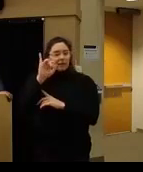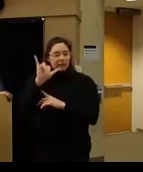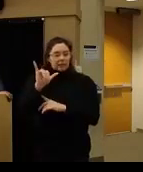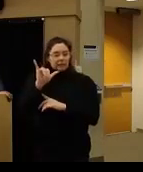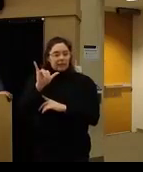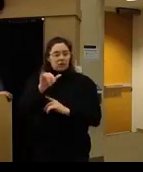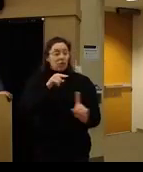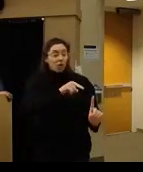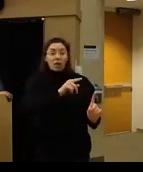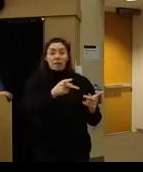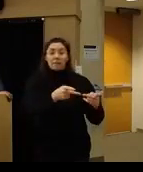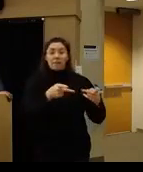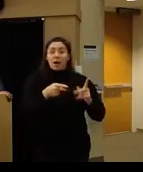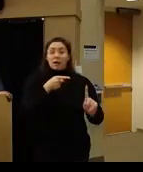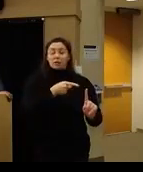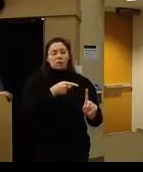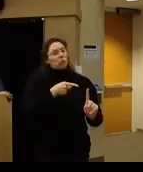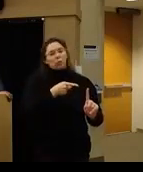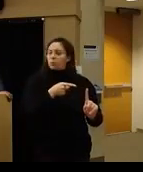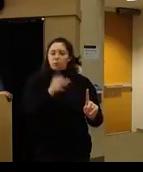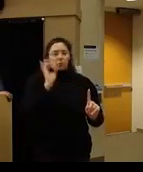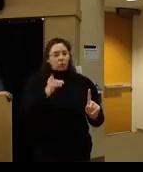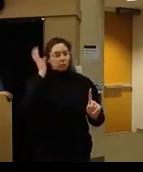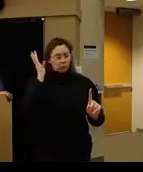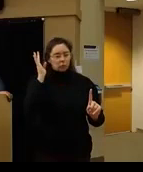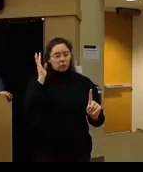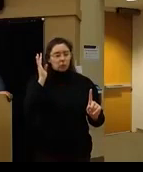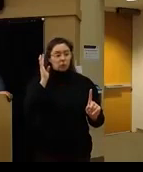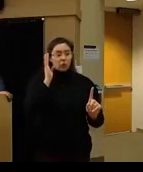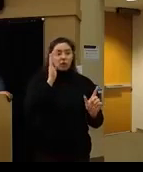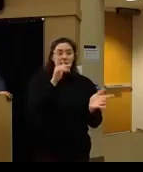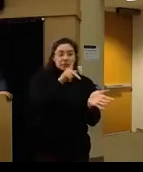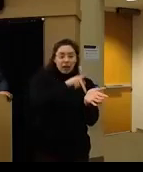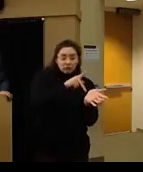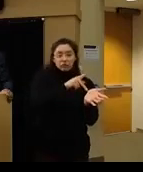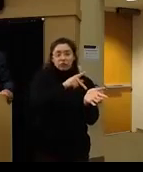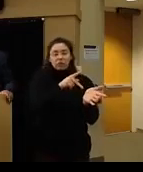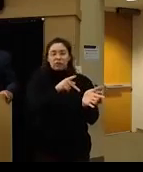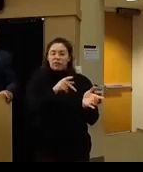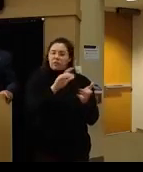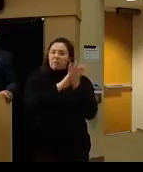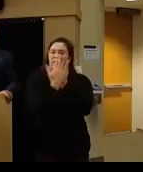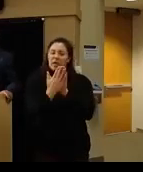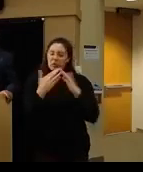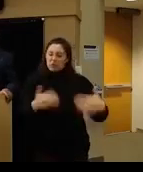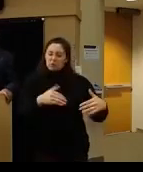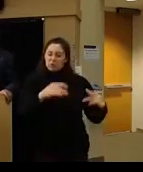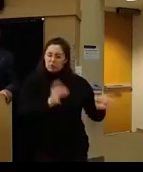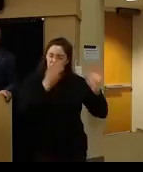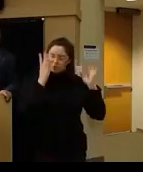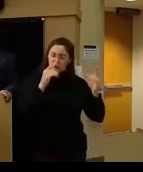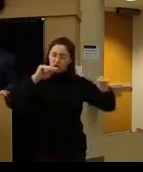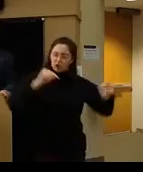this place was uh abused and that Psychiatry was weaponized to uh admit people against their will